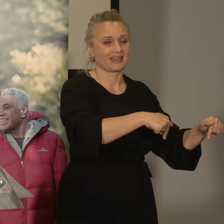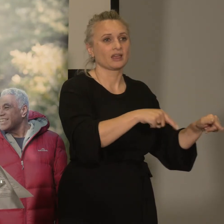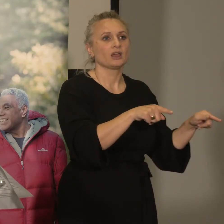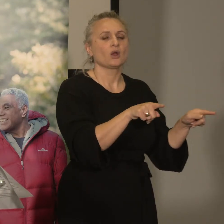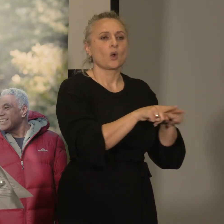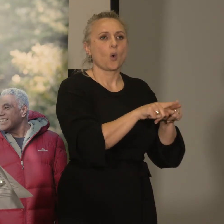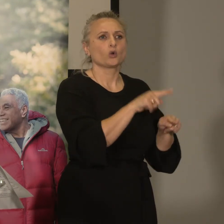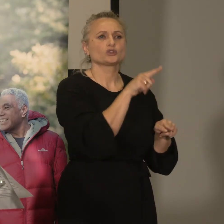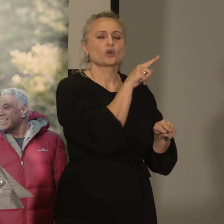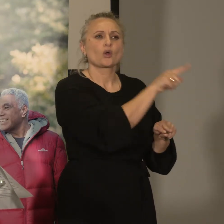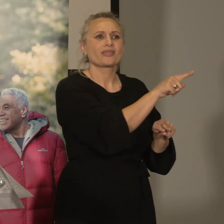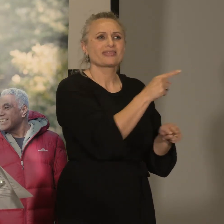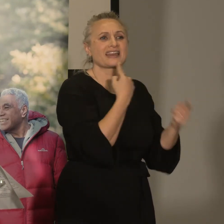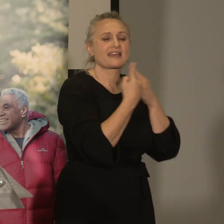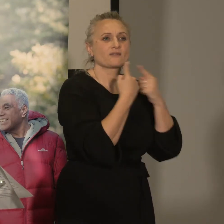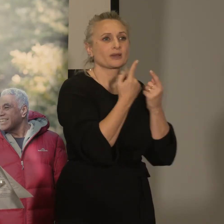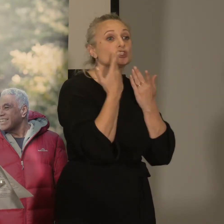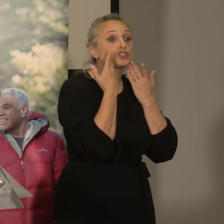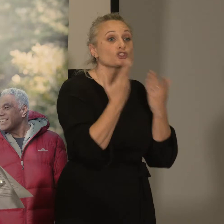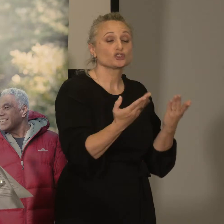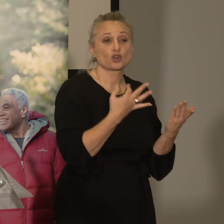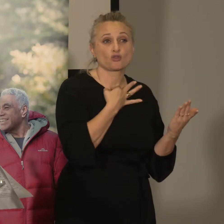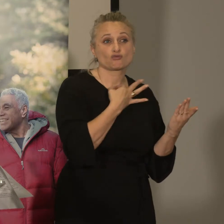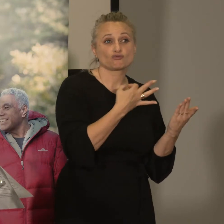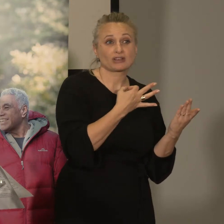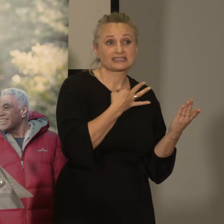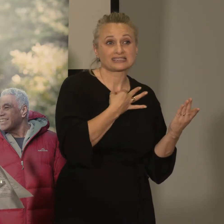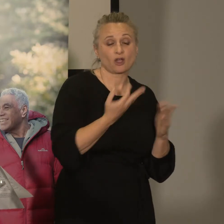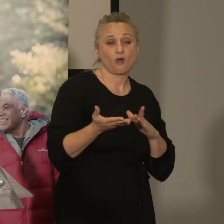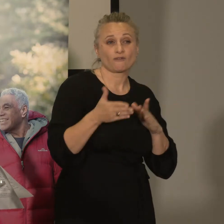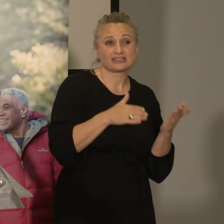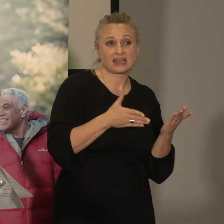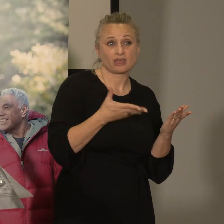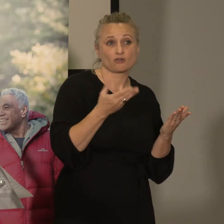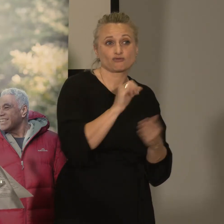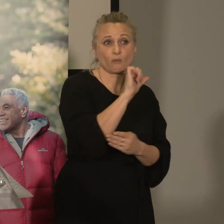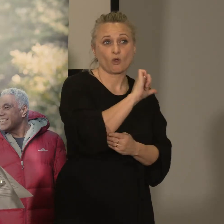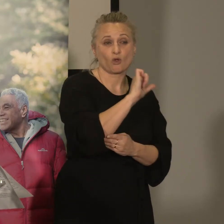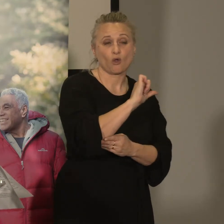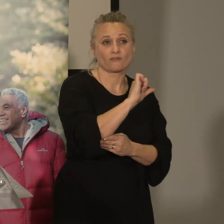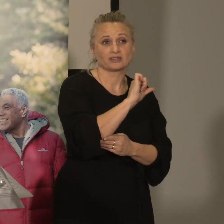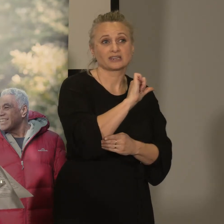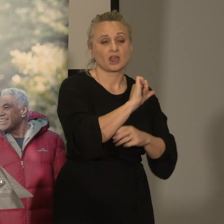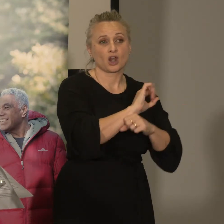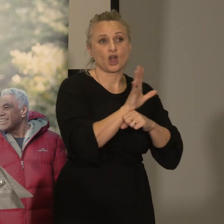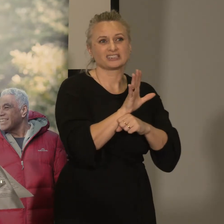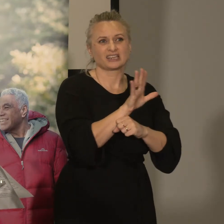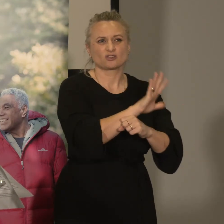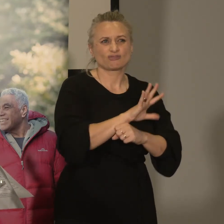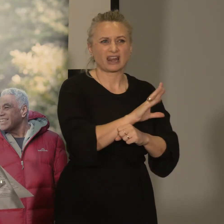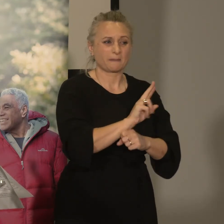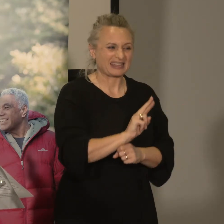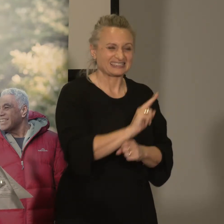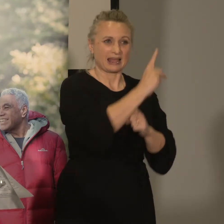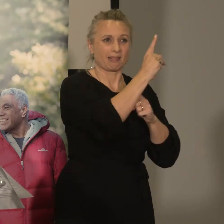that work is that the risk of death from COVID-19 is around